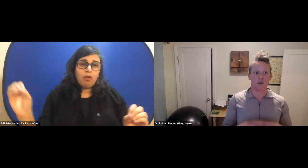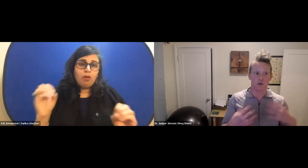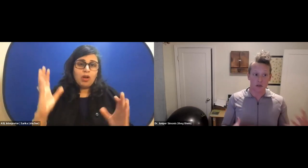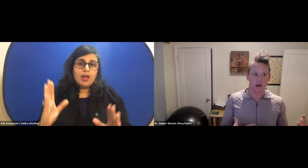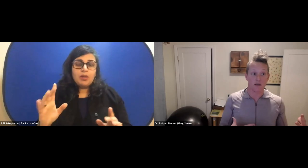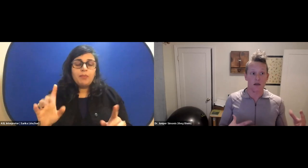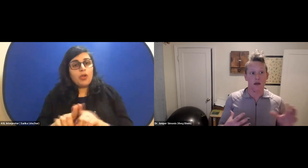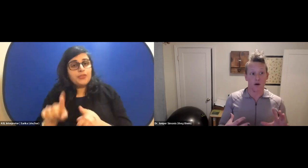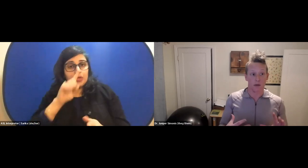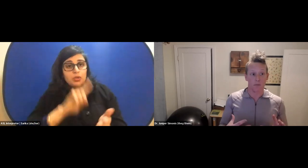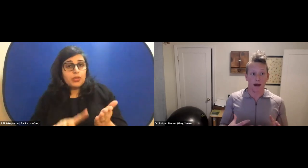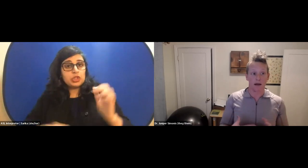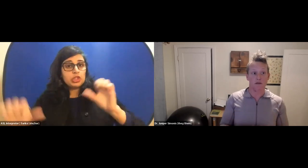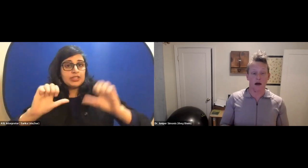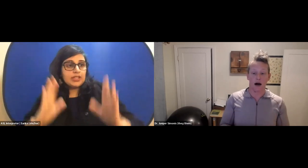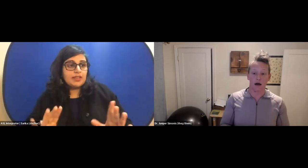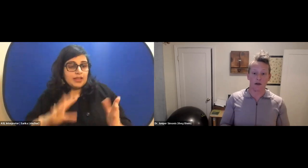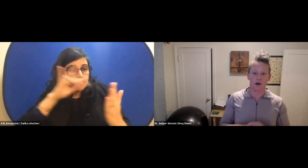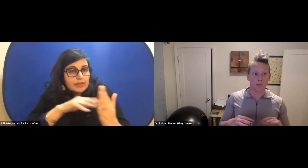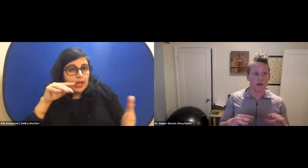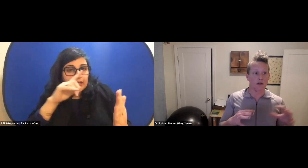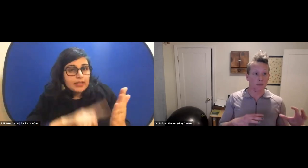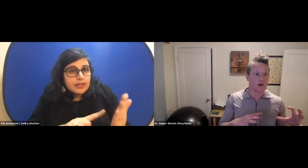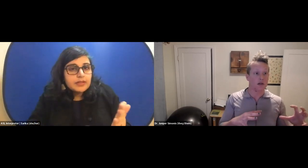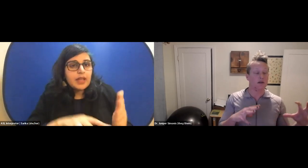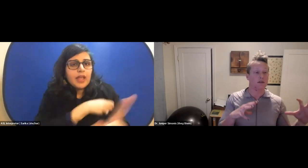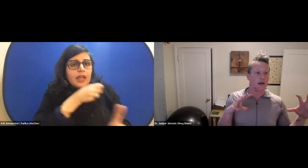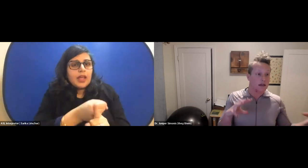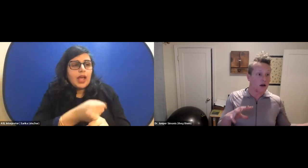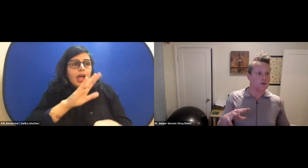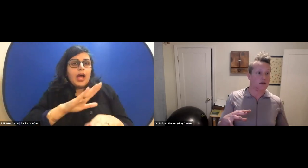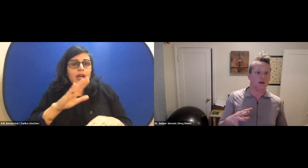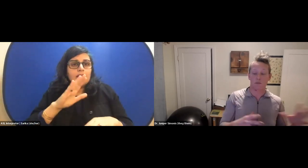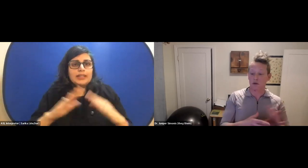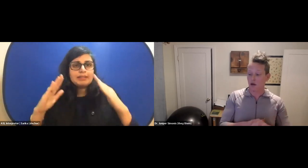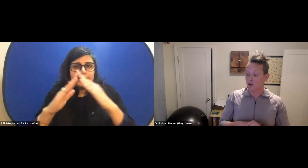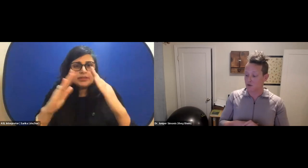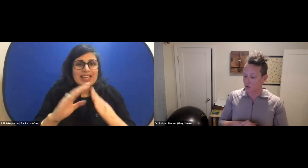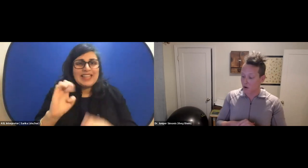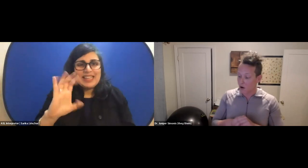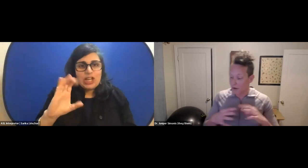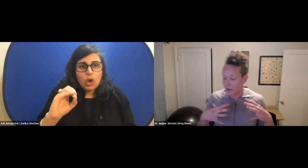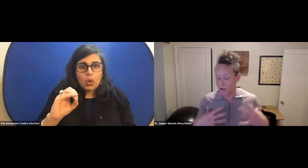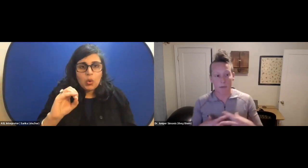in the form of chemical weapons by law enforcement in Oregon but as a researcher and